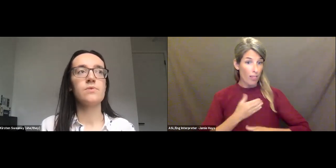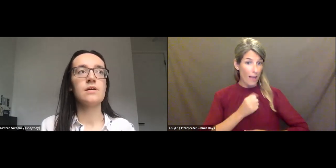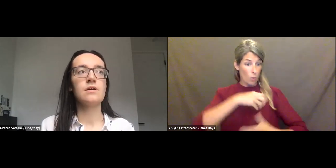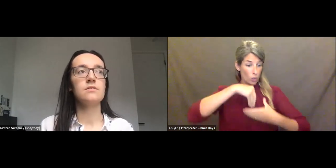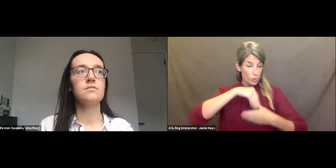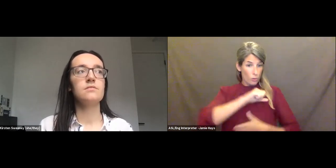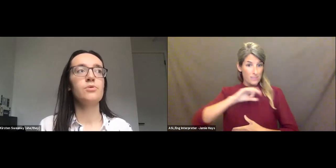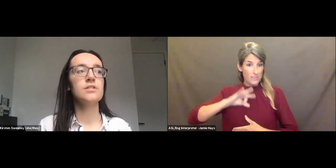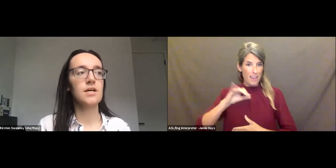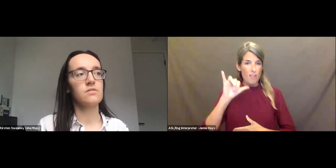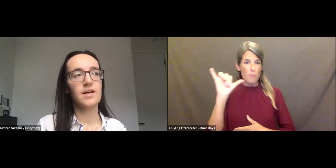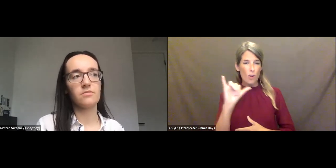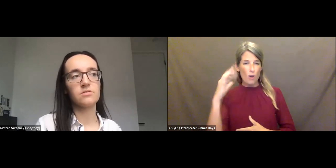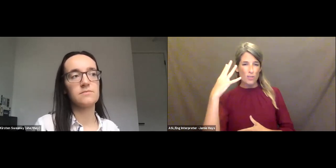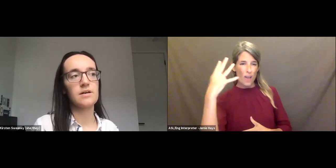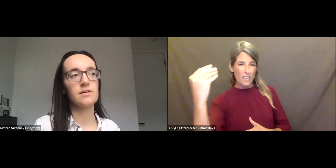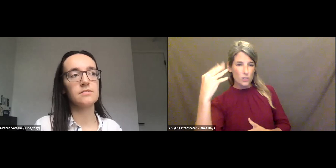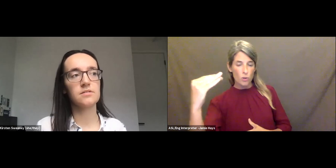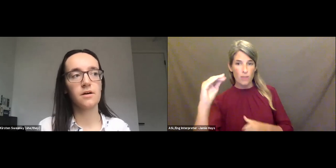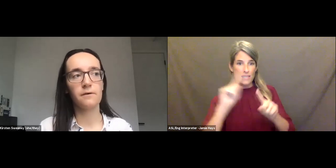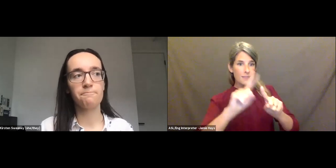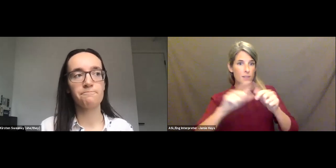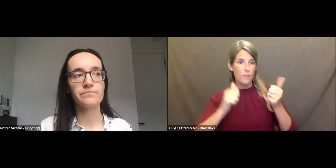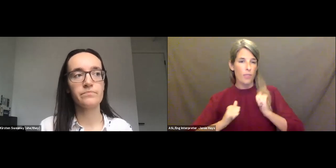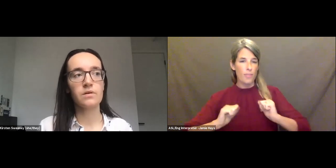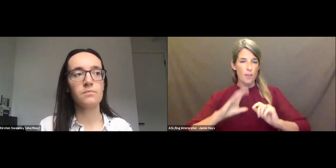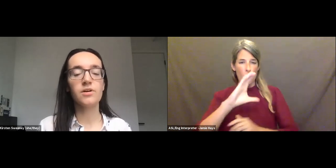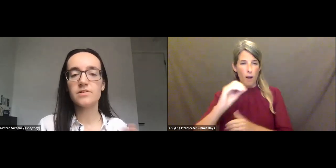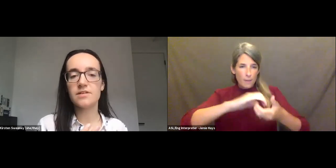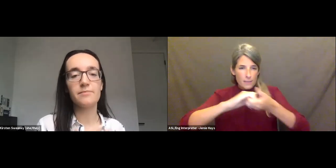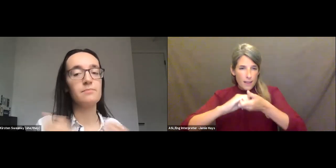we put together this council is because previously, I mean,